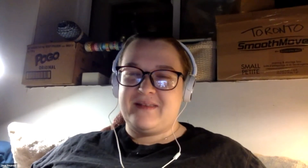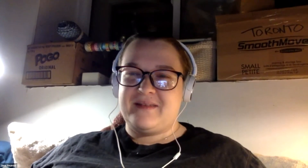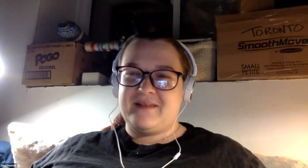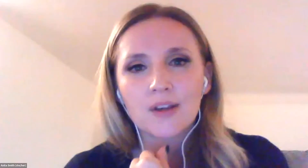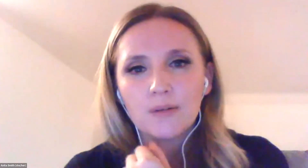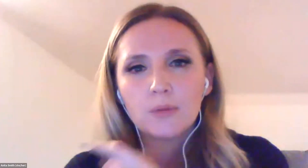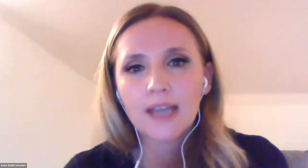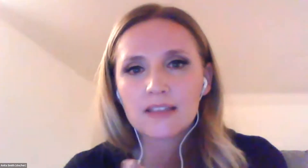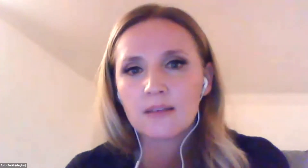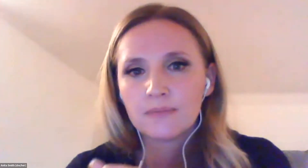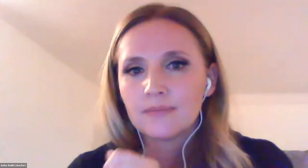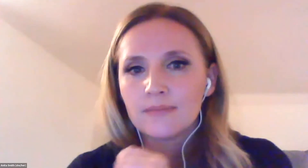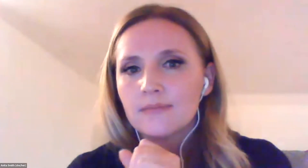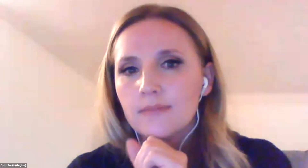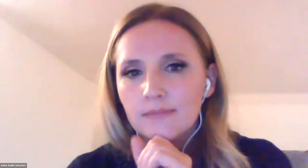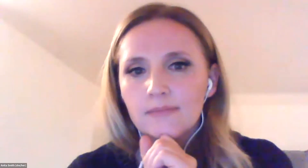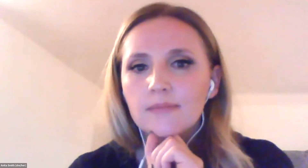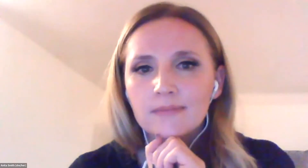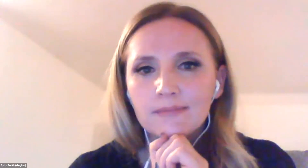We're trying though. We'll get to them. [Jane] Yeah, yeah.